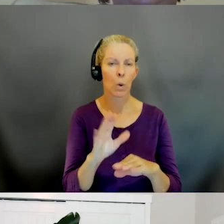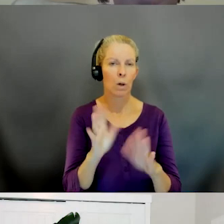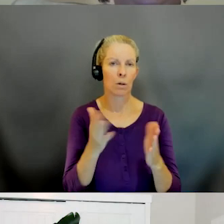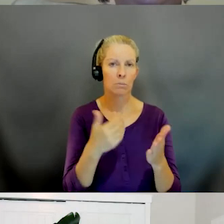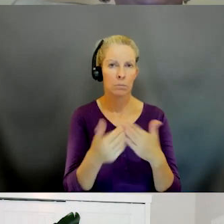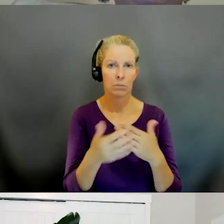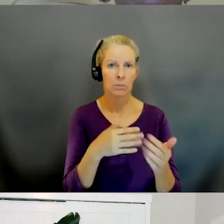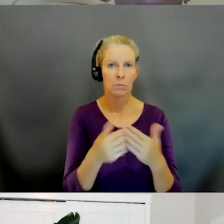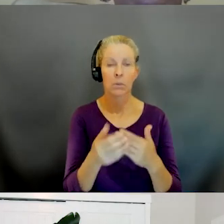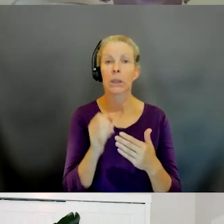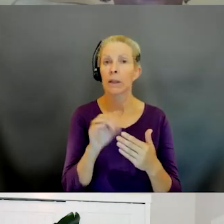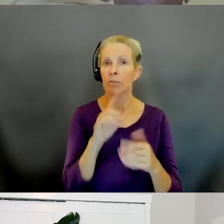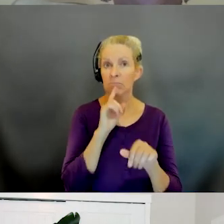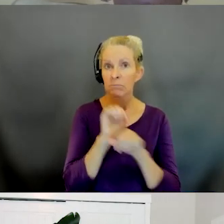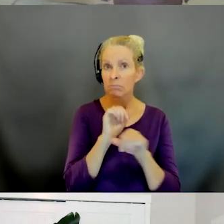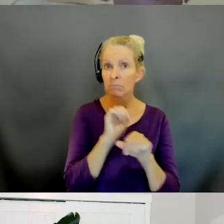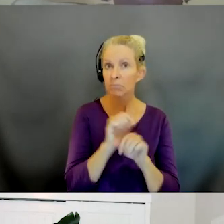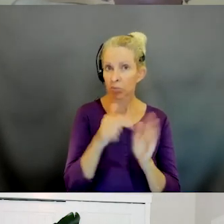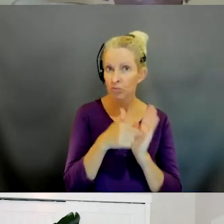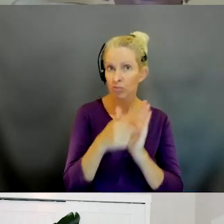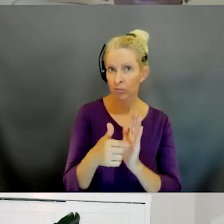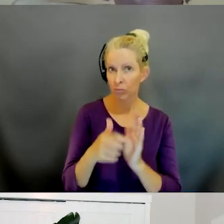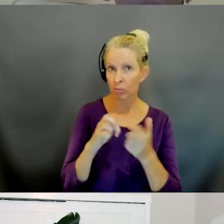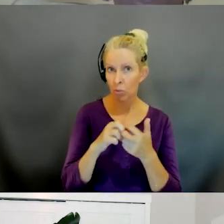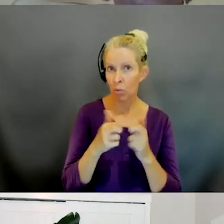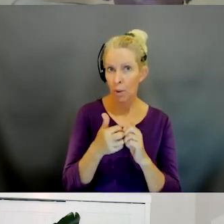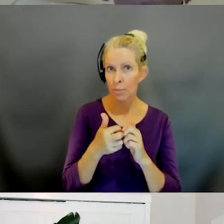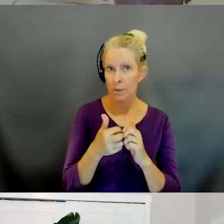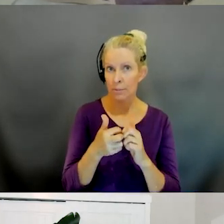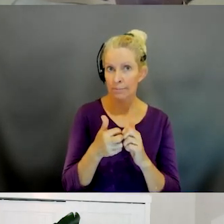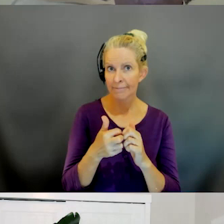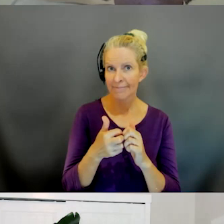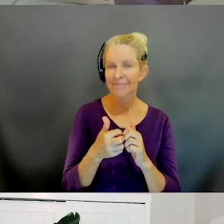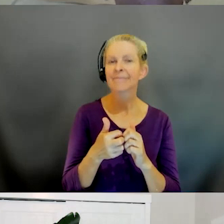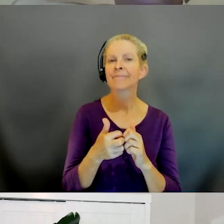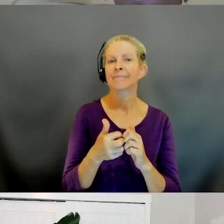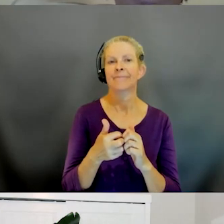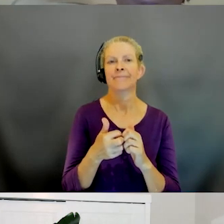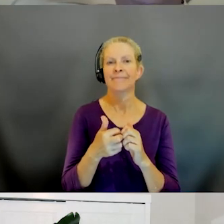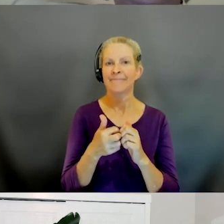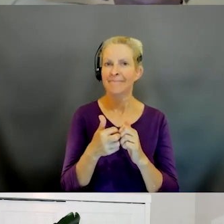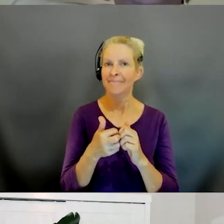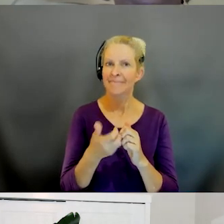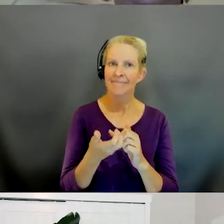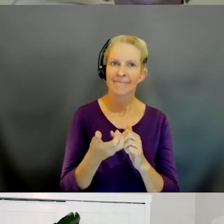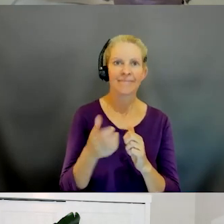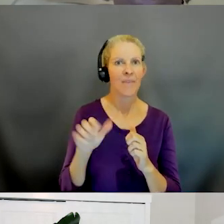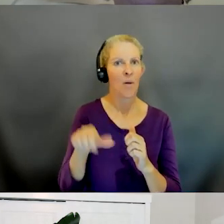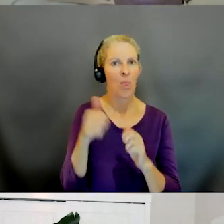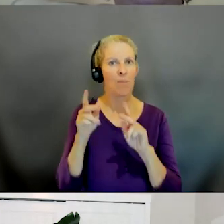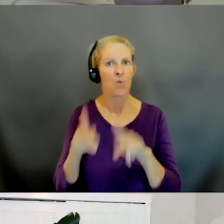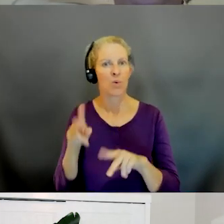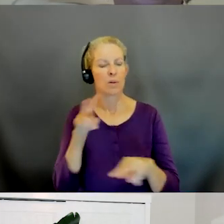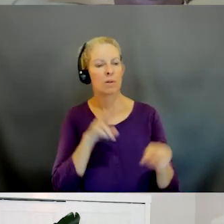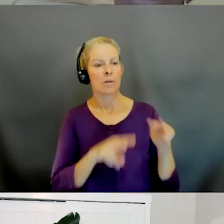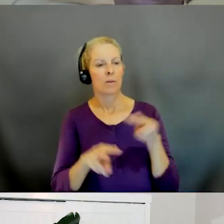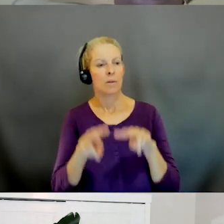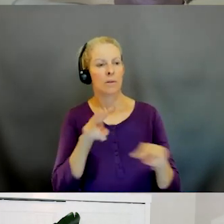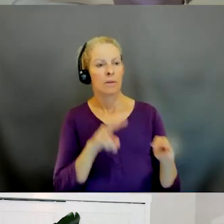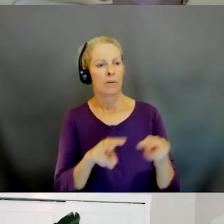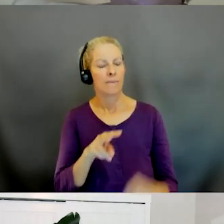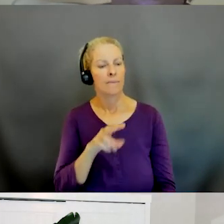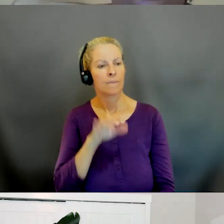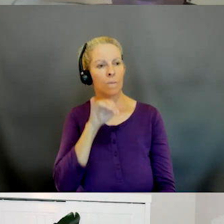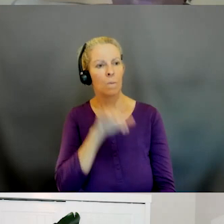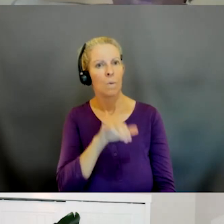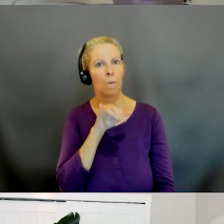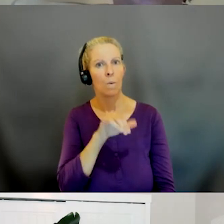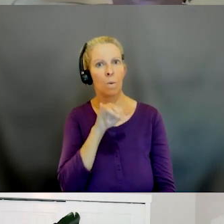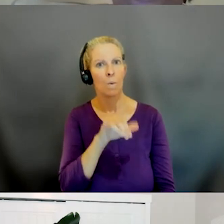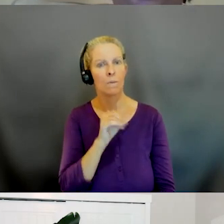if you can demonstrate those problems, it makes a powerful argument to change the way you are doing